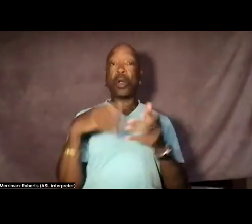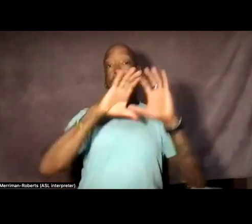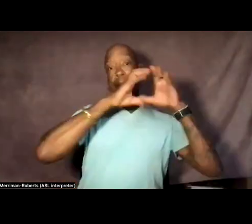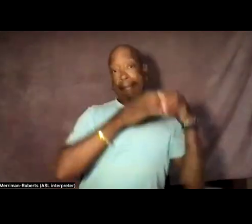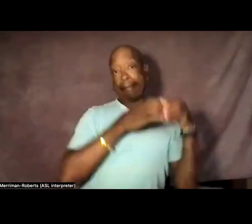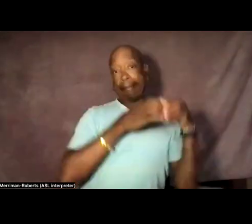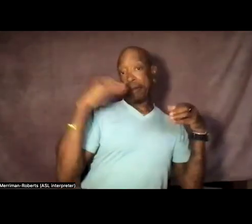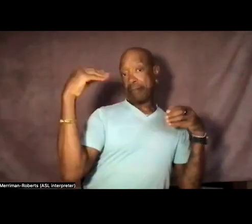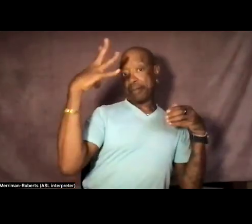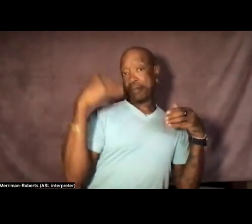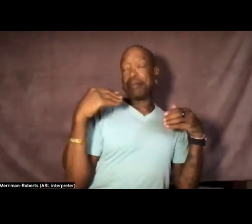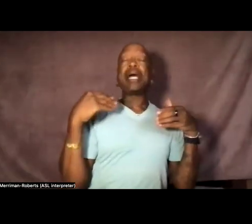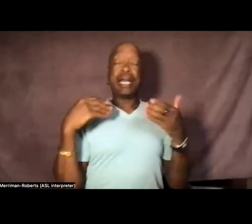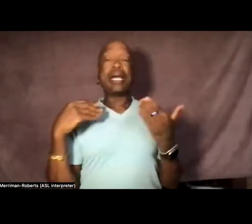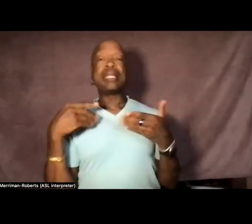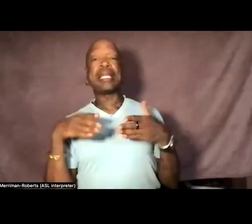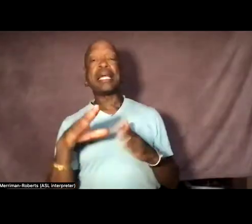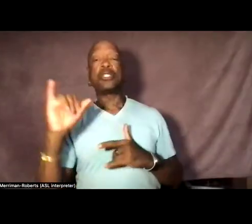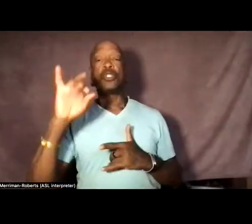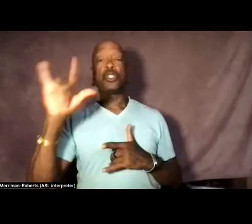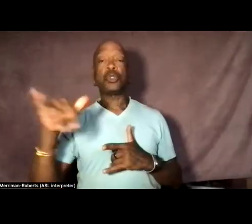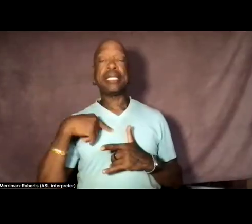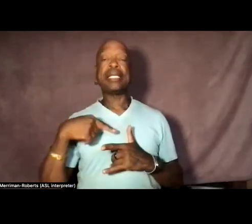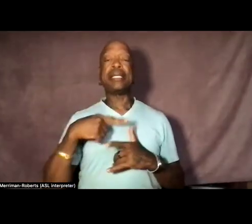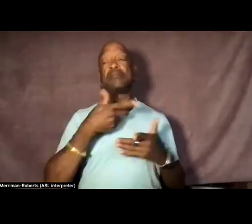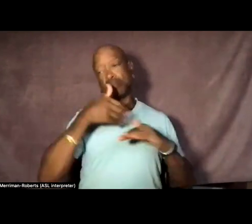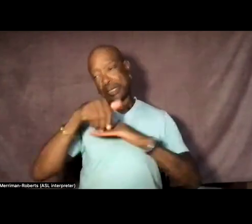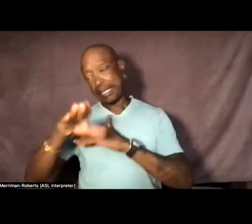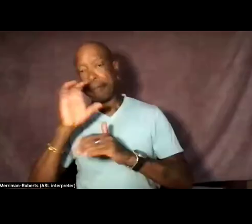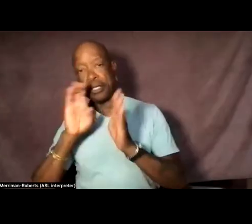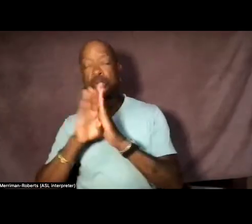your organizing efforts for us to all share on social media ahead of the legislative hearings